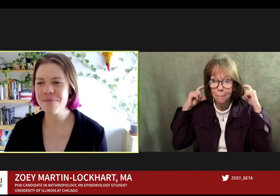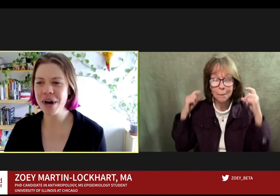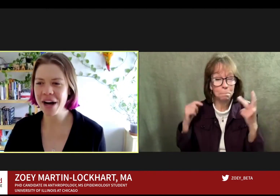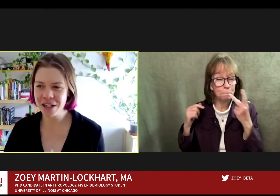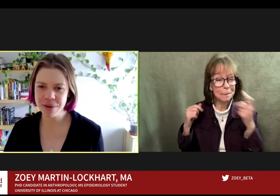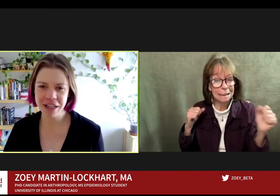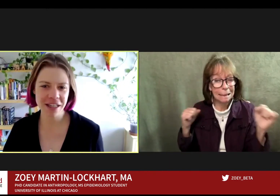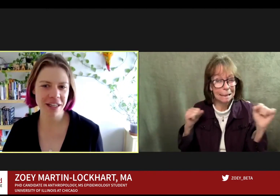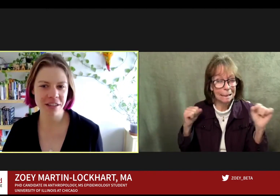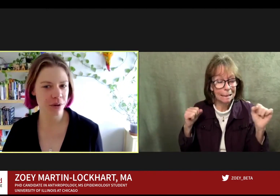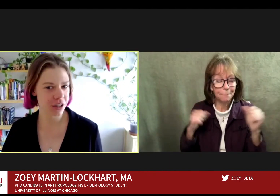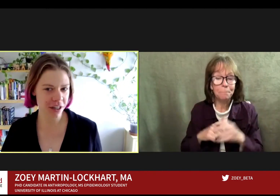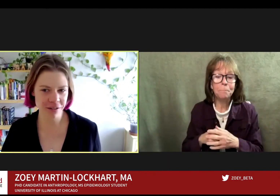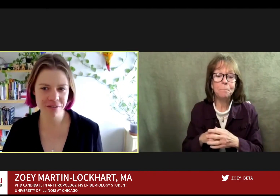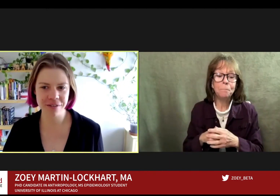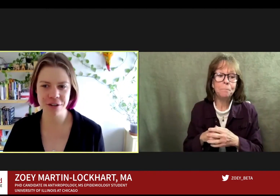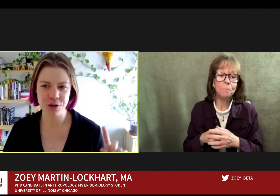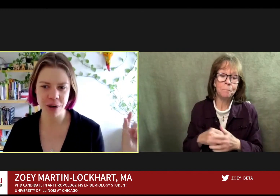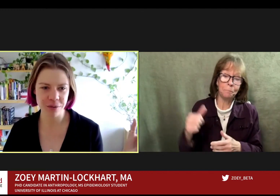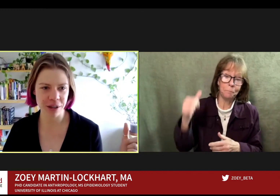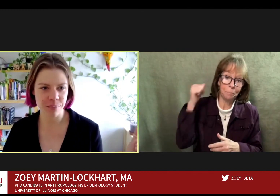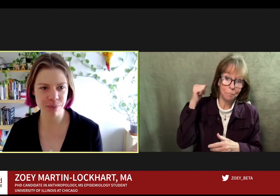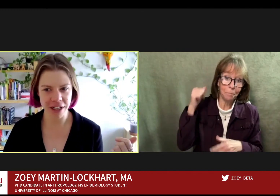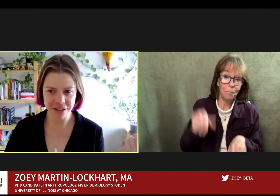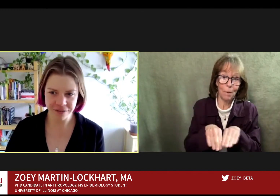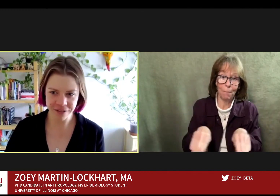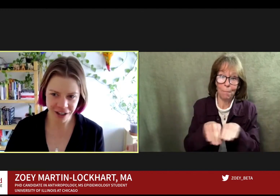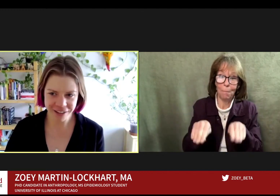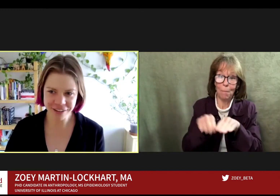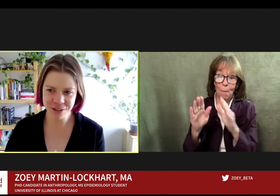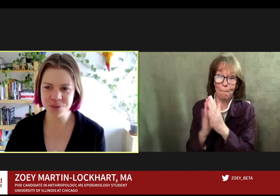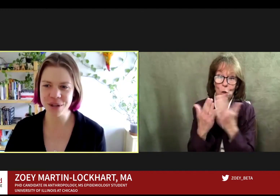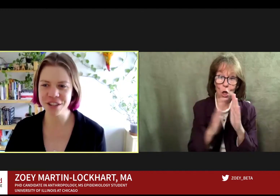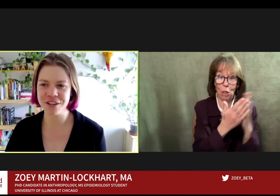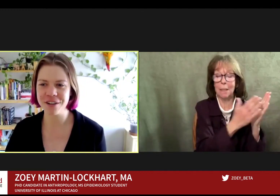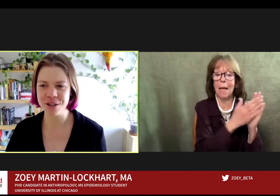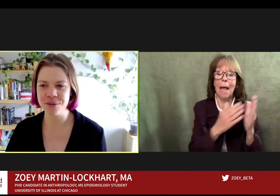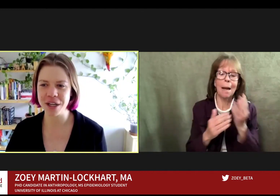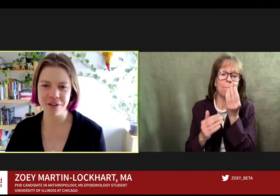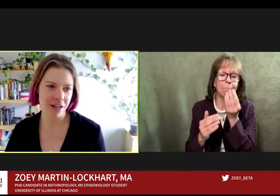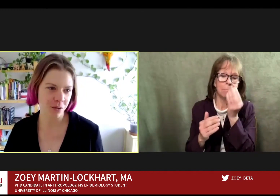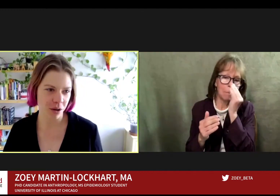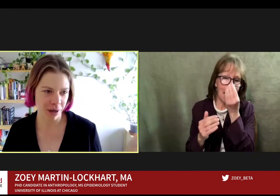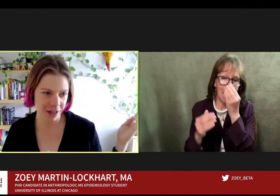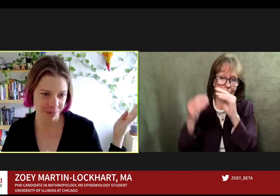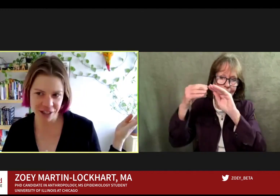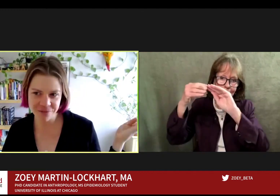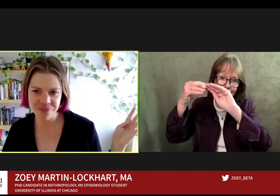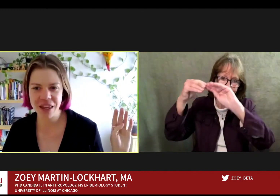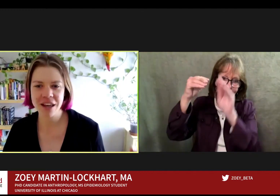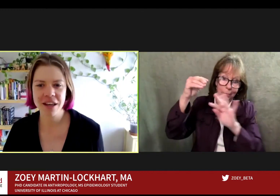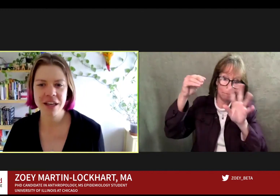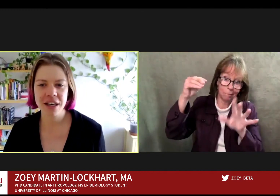Behind me is a bookshelf intertwined with plant vines, which also decorate the wall behind me.